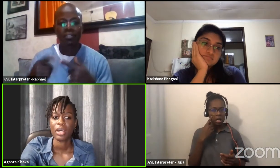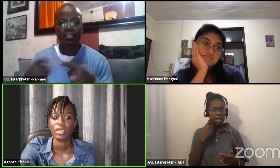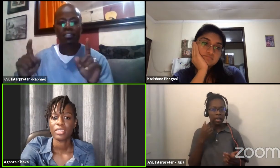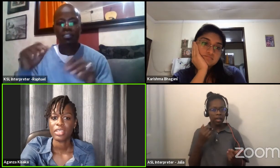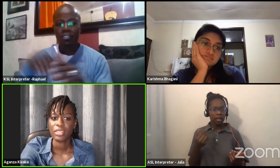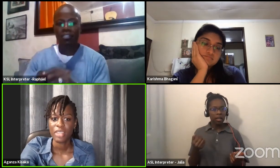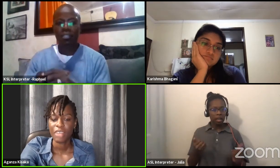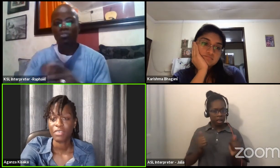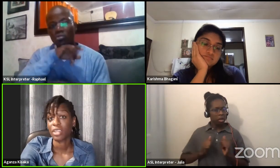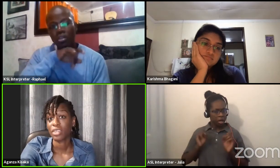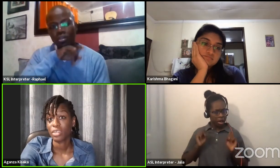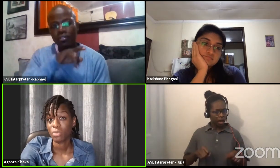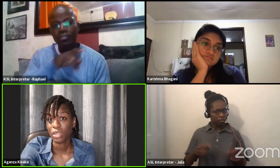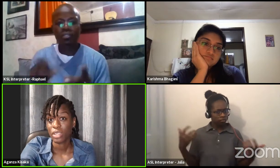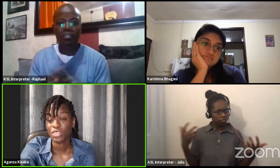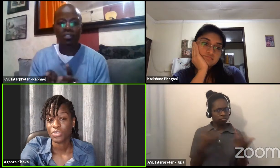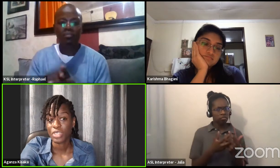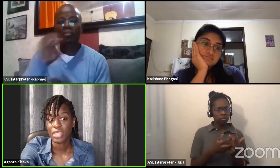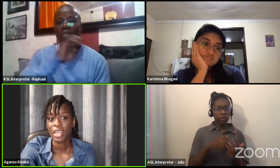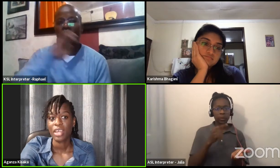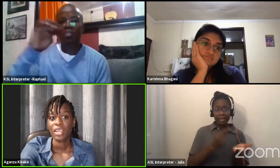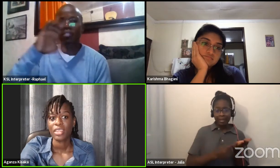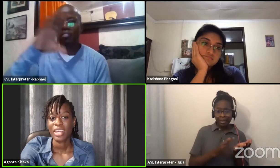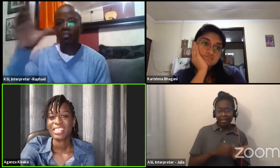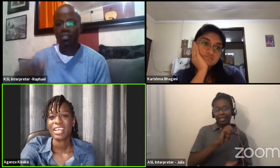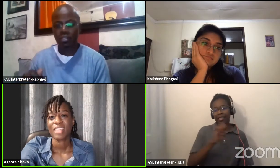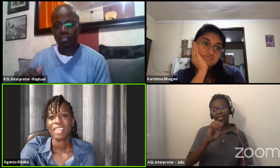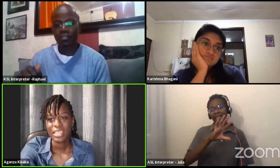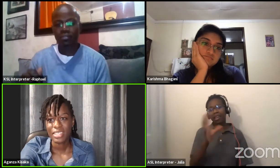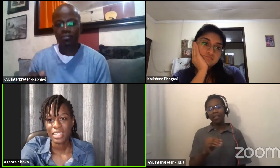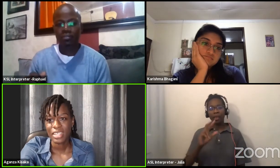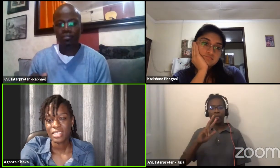and East Africa, third world countries that is as excellent